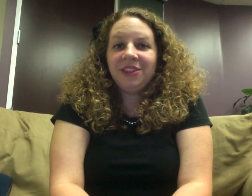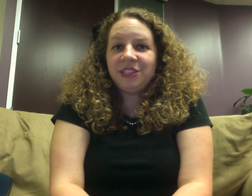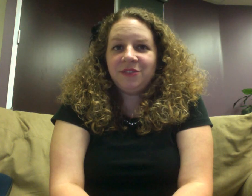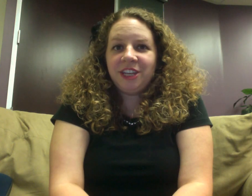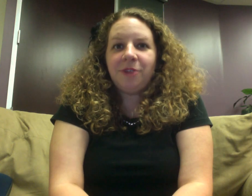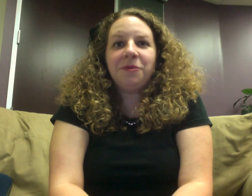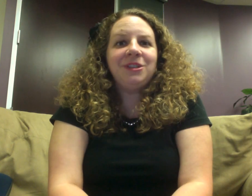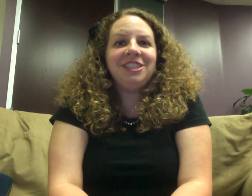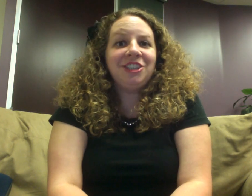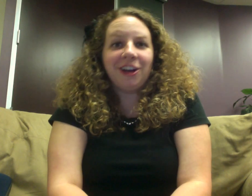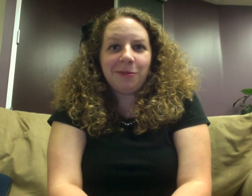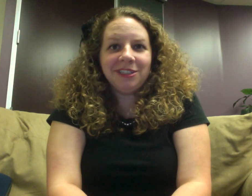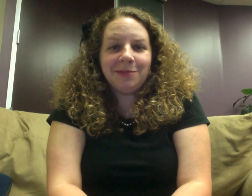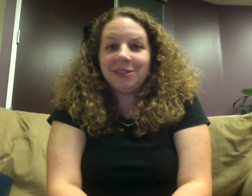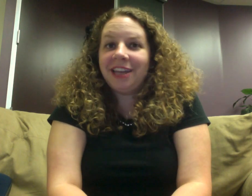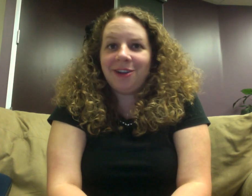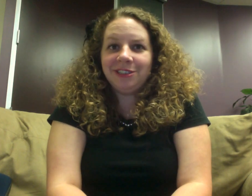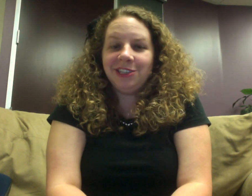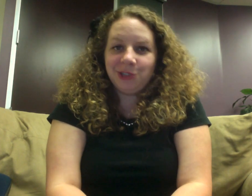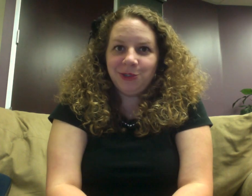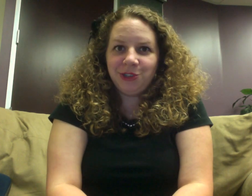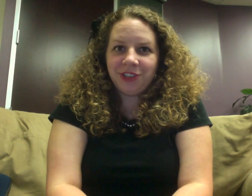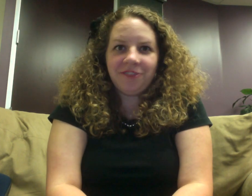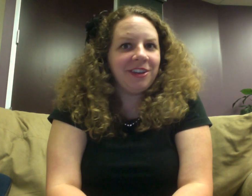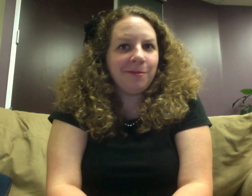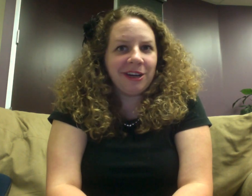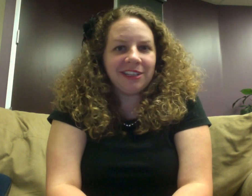In this video I'm going to share a couple tips on how to introduce yourself in American